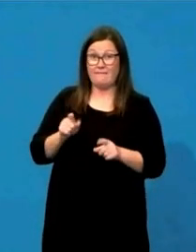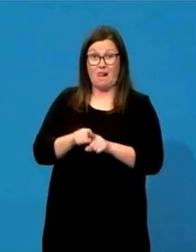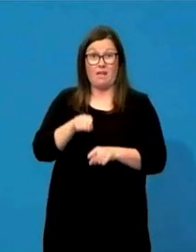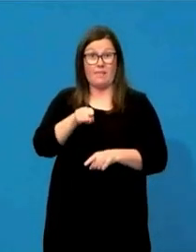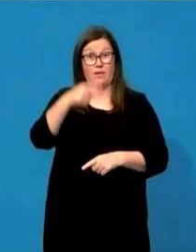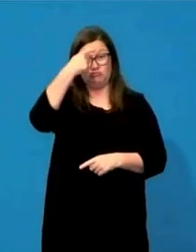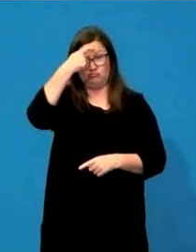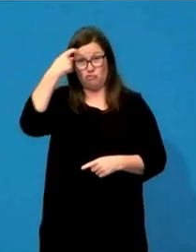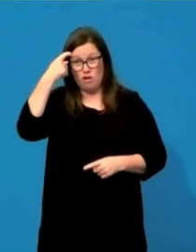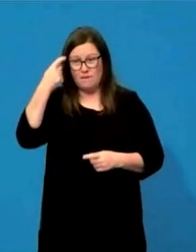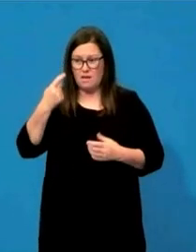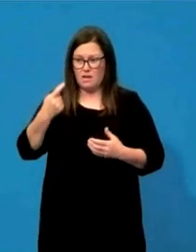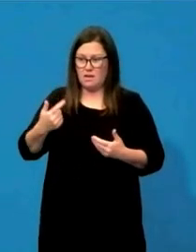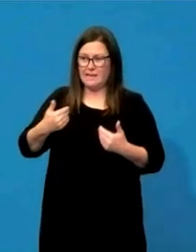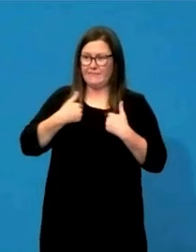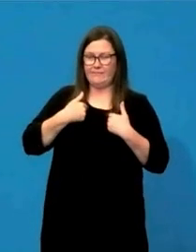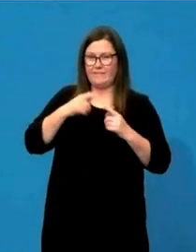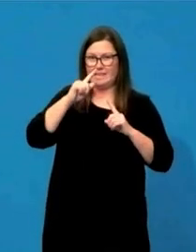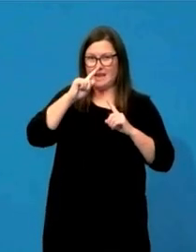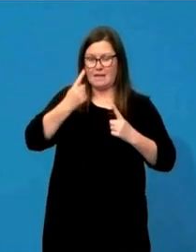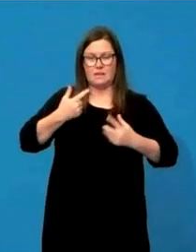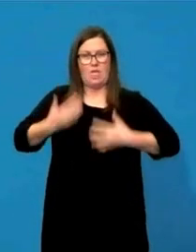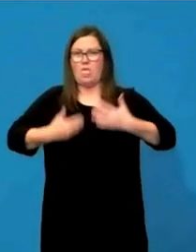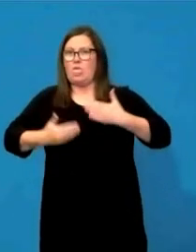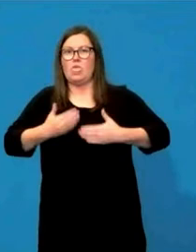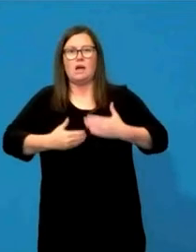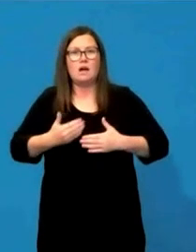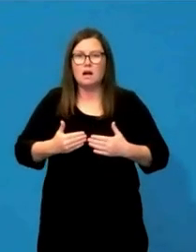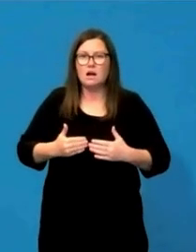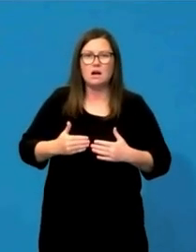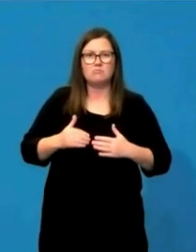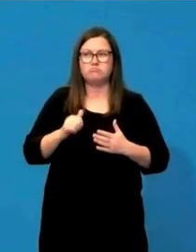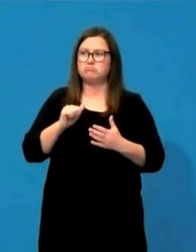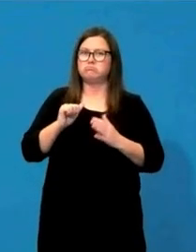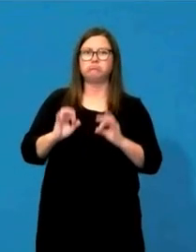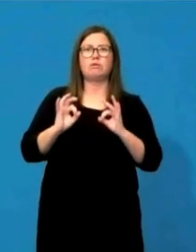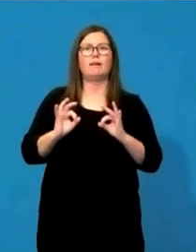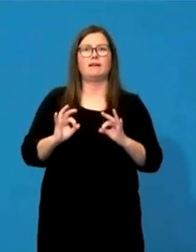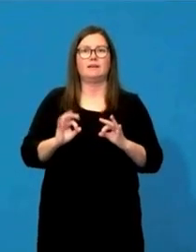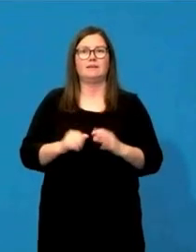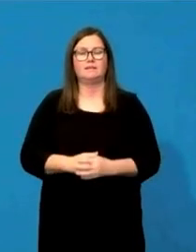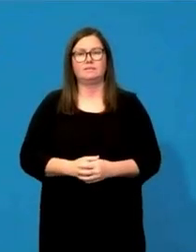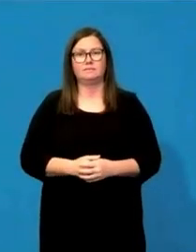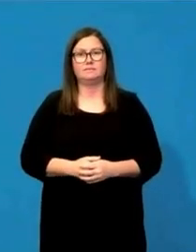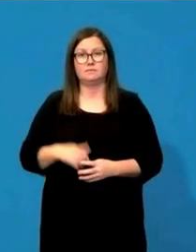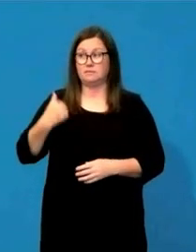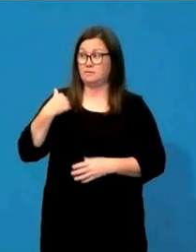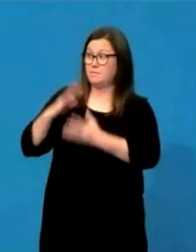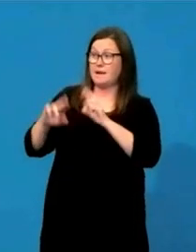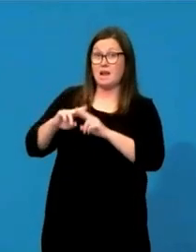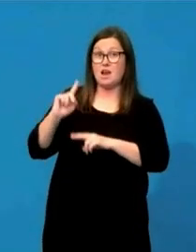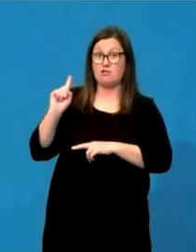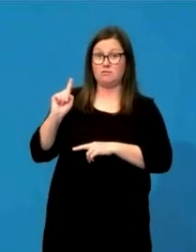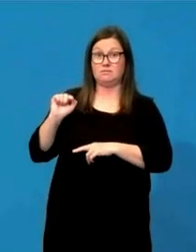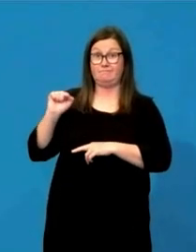I'm - I'm a descendant of Stolen Generation parents, but, for me, what happened to them